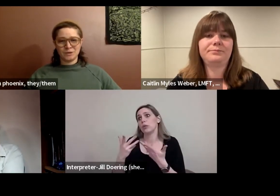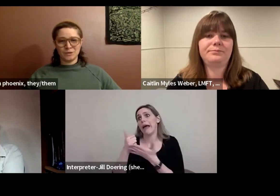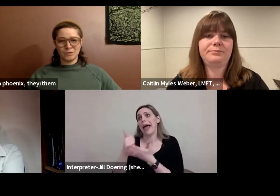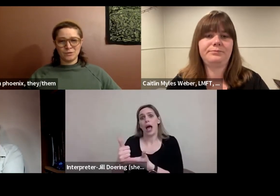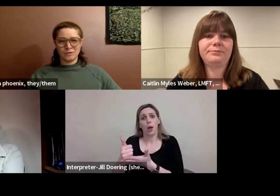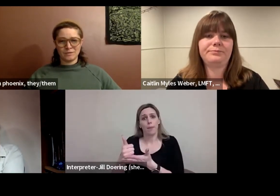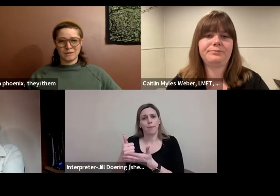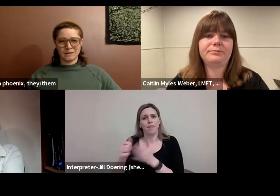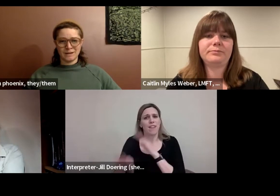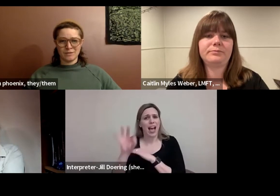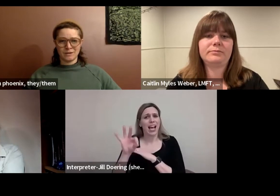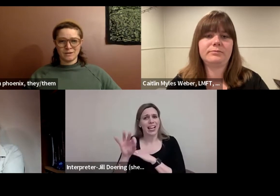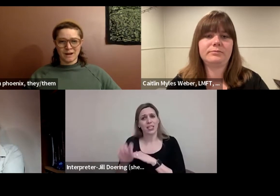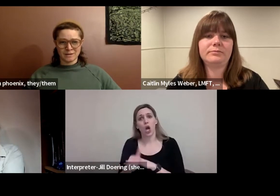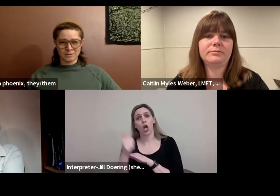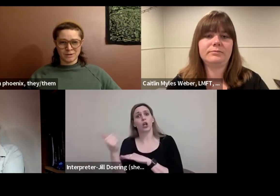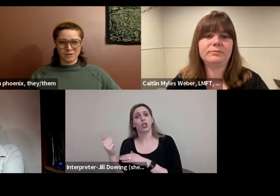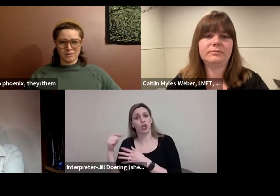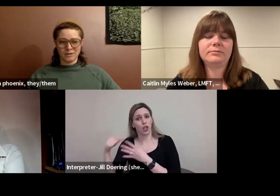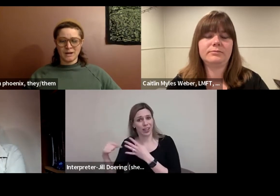to things like going to the hospital.